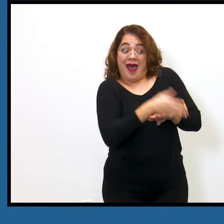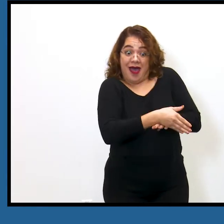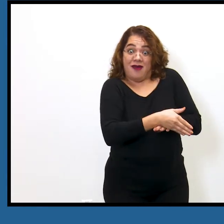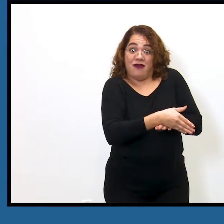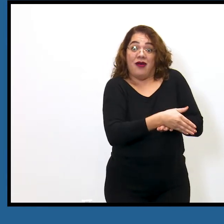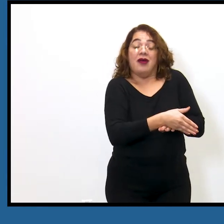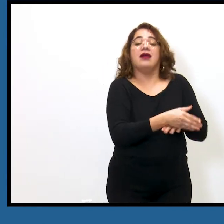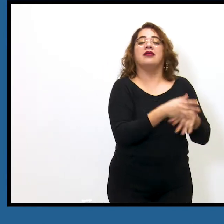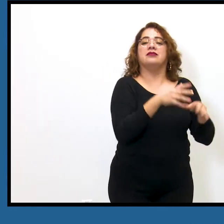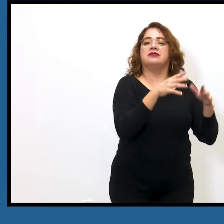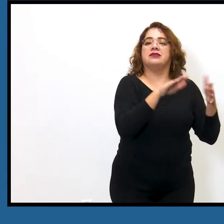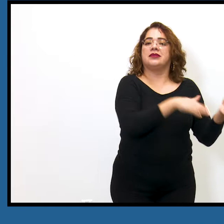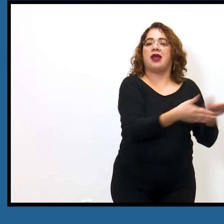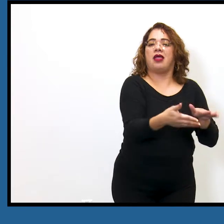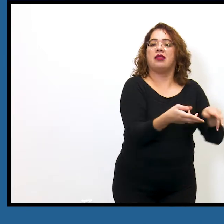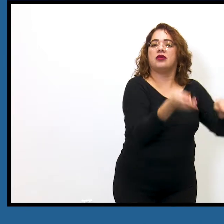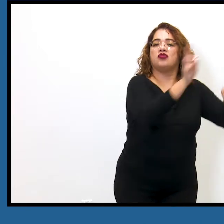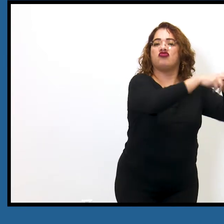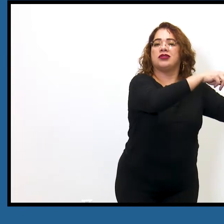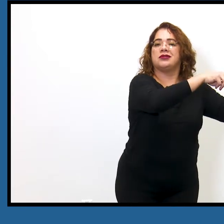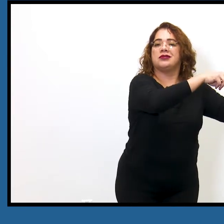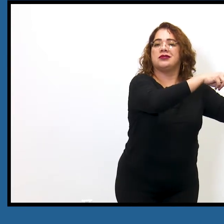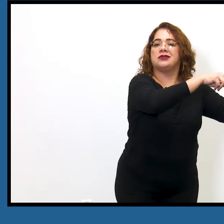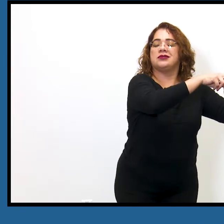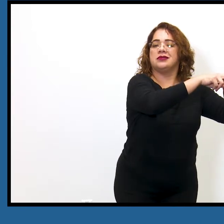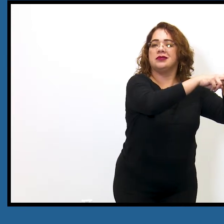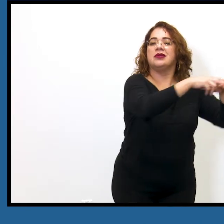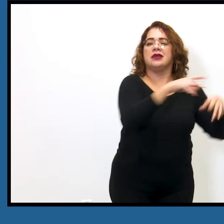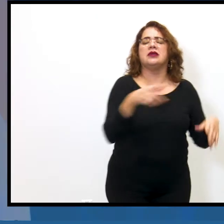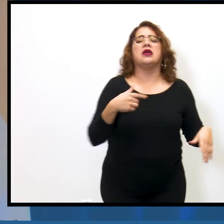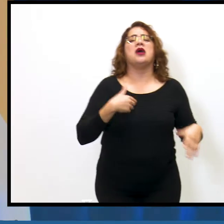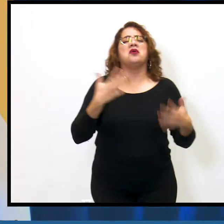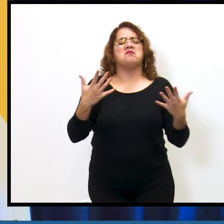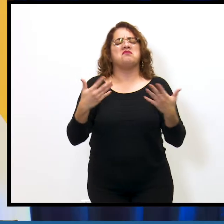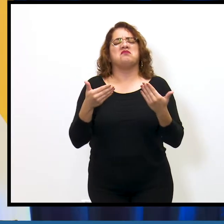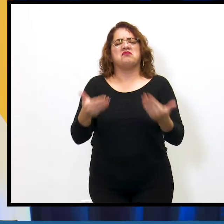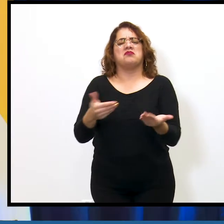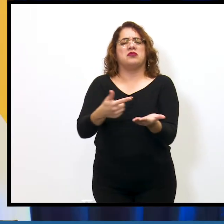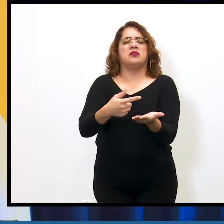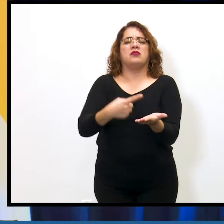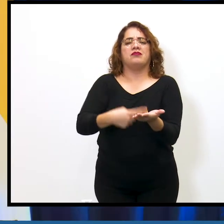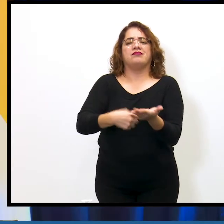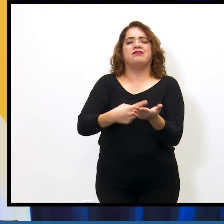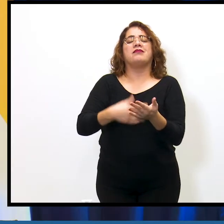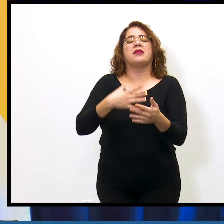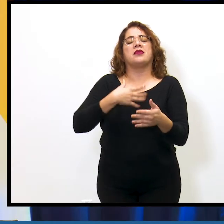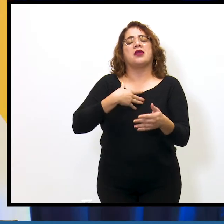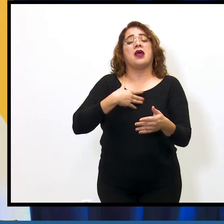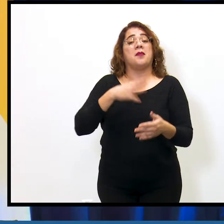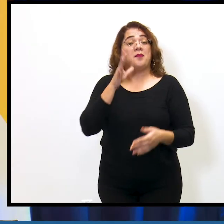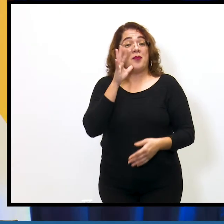think is important. On this note is, let me use my mother as an example. So my mother when she first